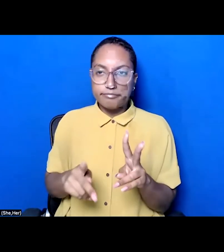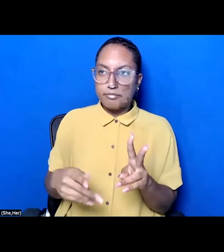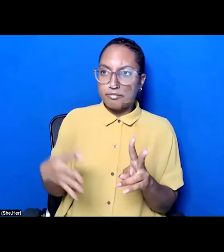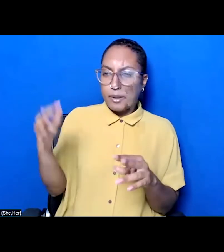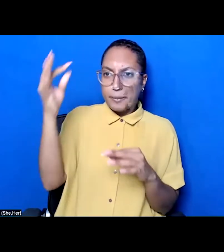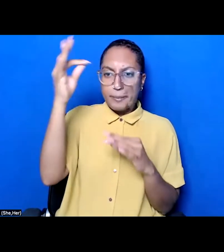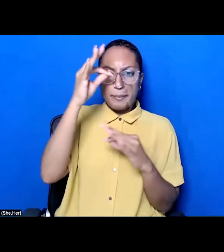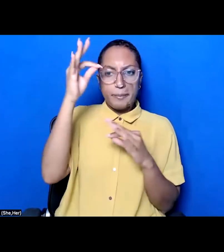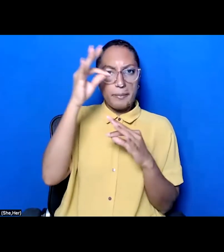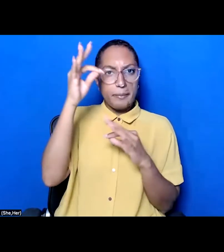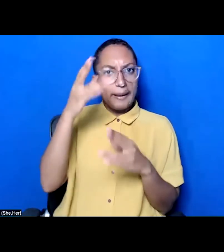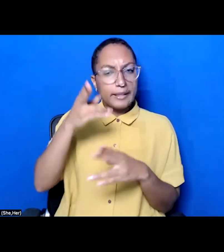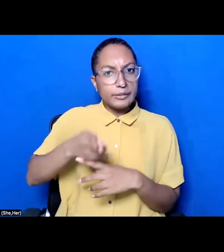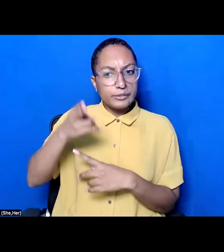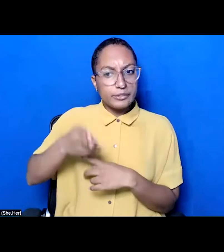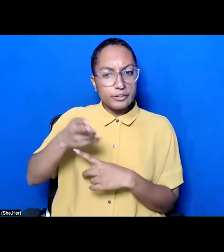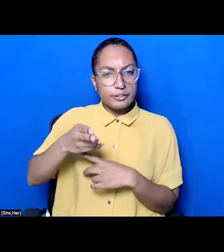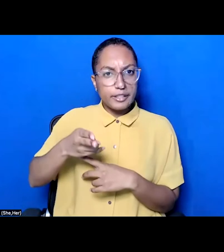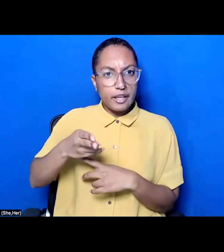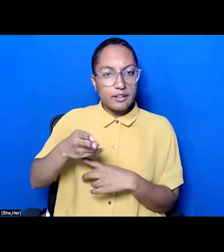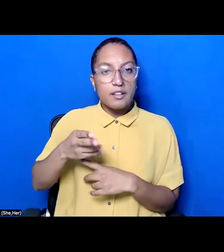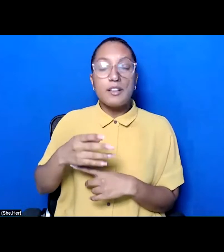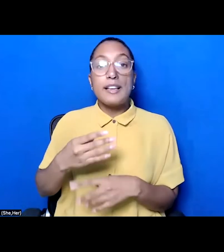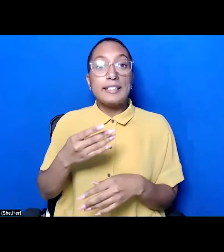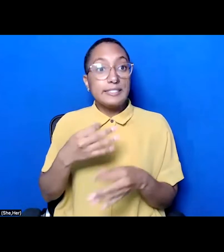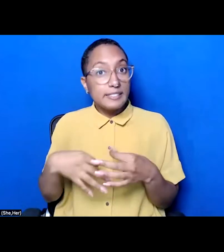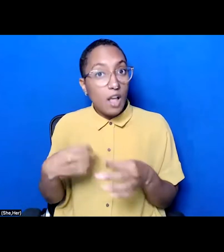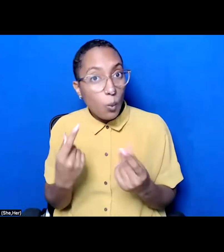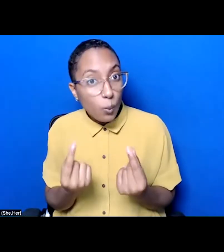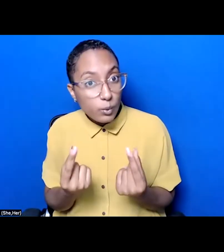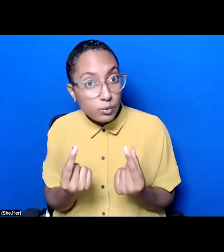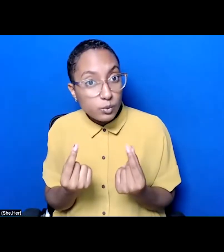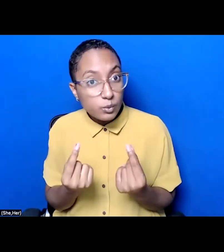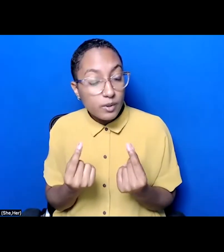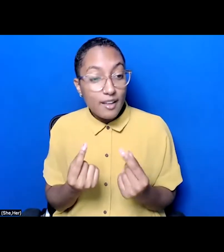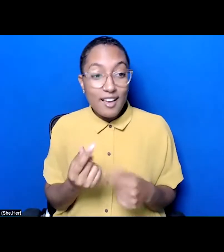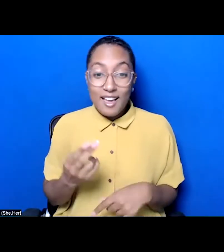instead to have replaced an understanding of history with a passion for nostalgia.